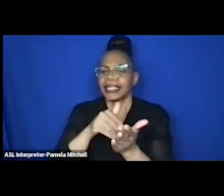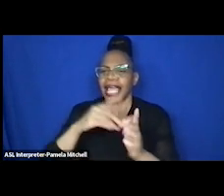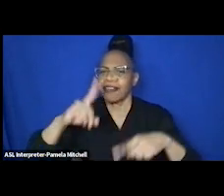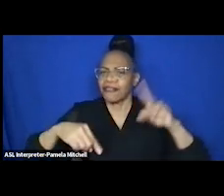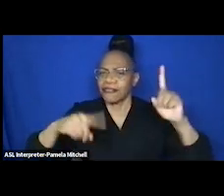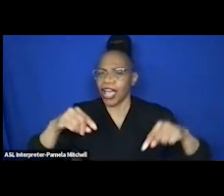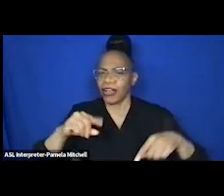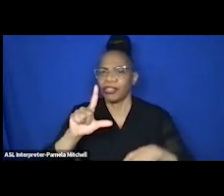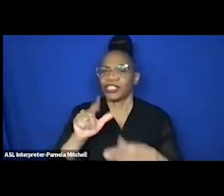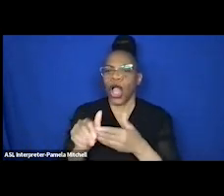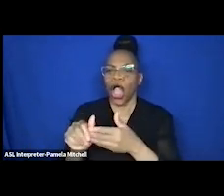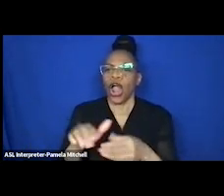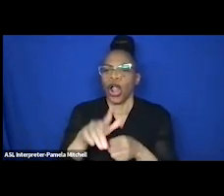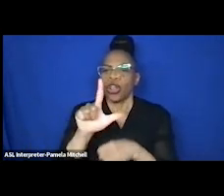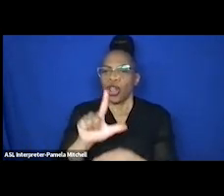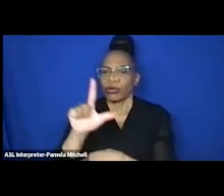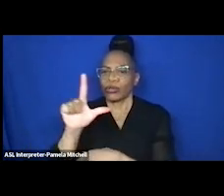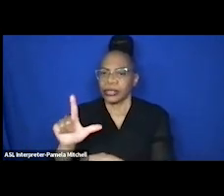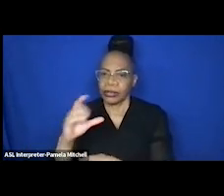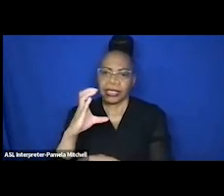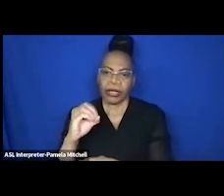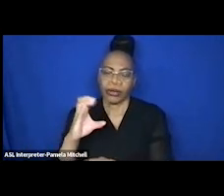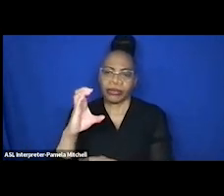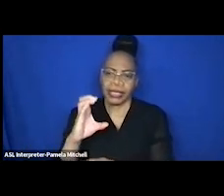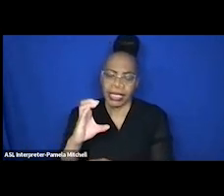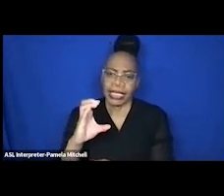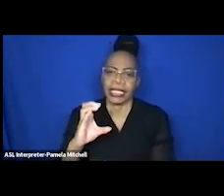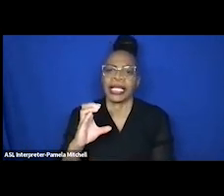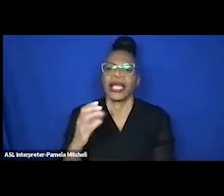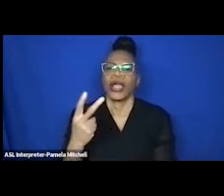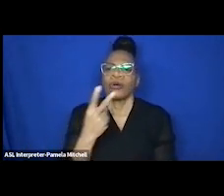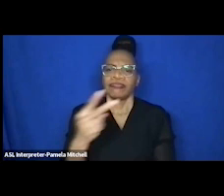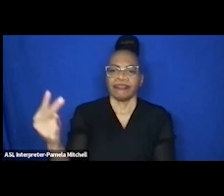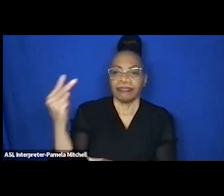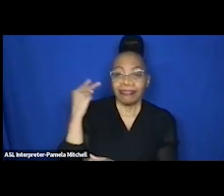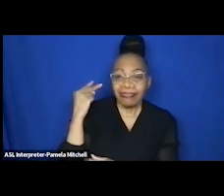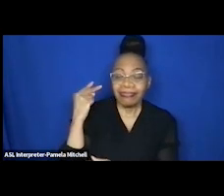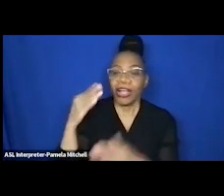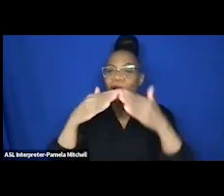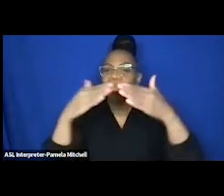oftentimes, a lot of the conversations that we hear reflect back on housing cost burden, right?